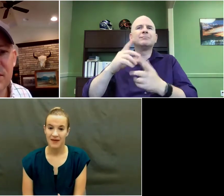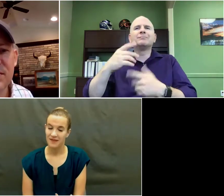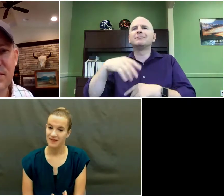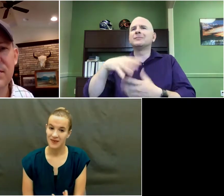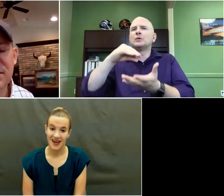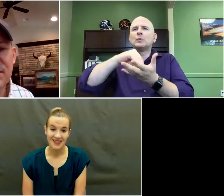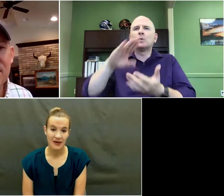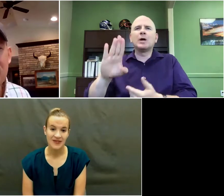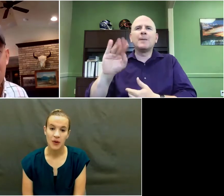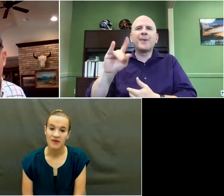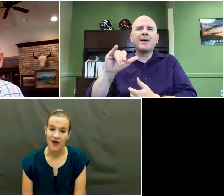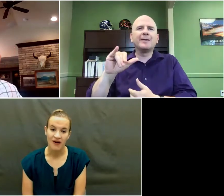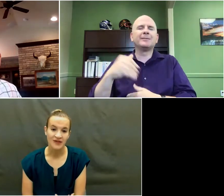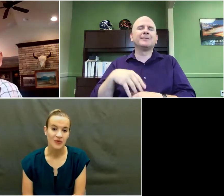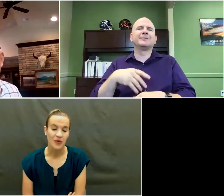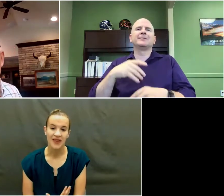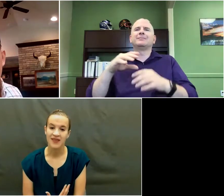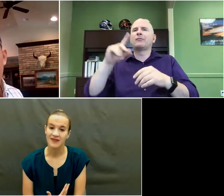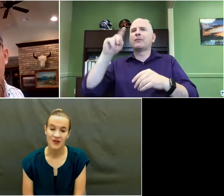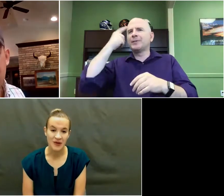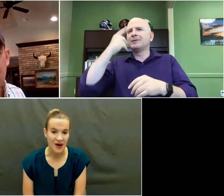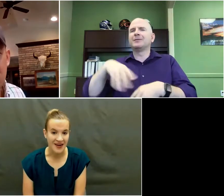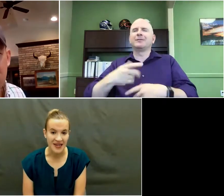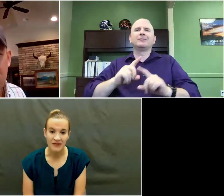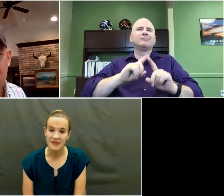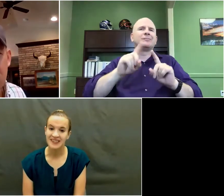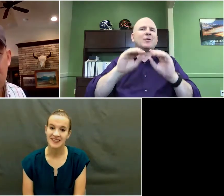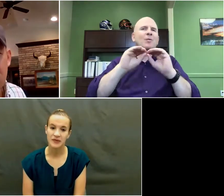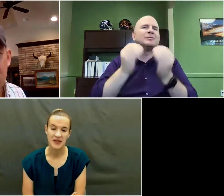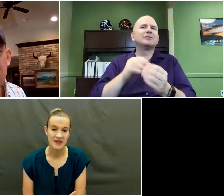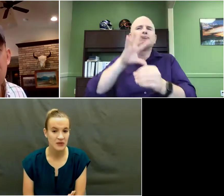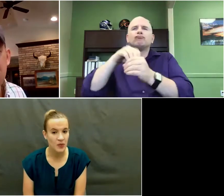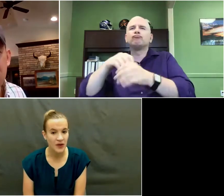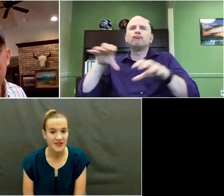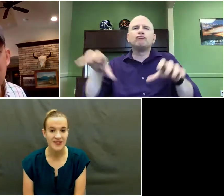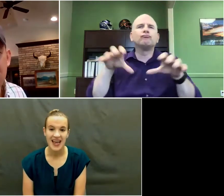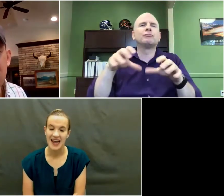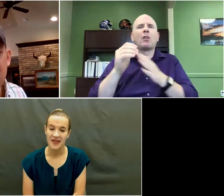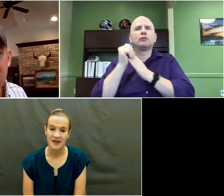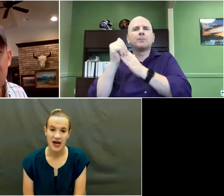because I was so involved with Student Body government, with sports, and other clubs and